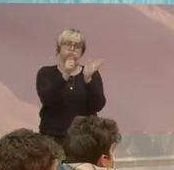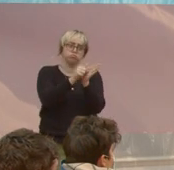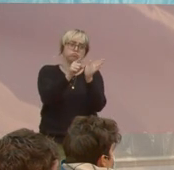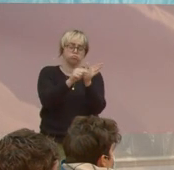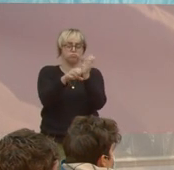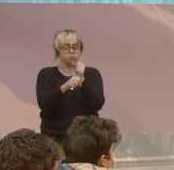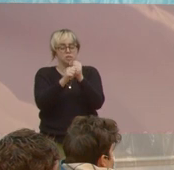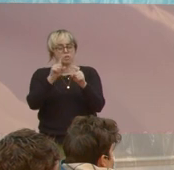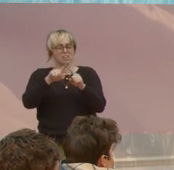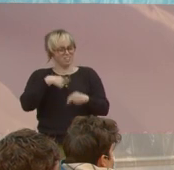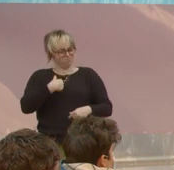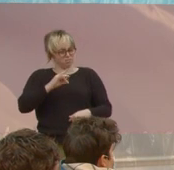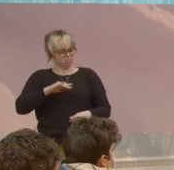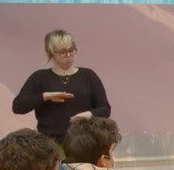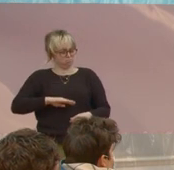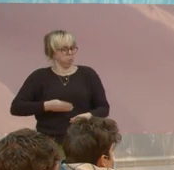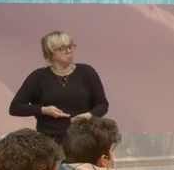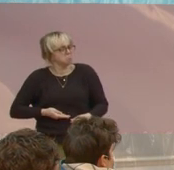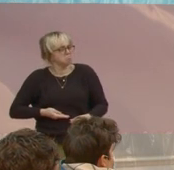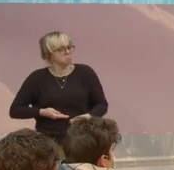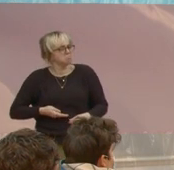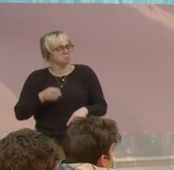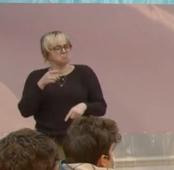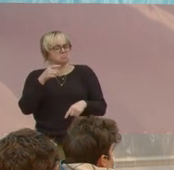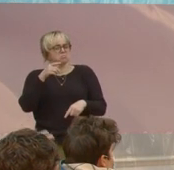disappointed because it really was can see the whole approach